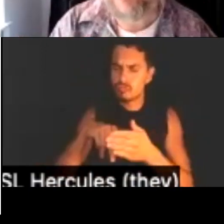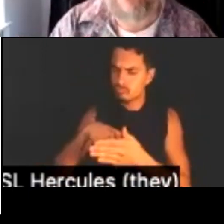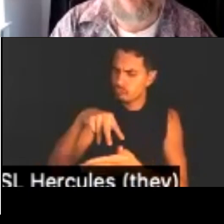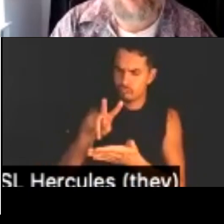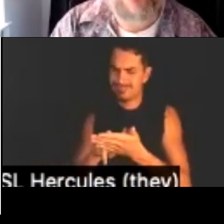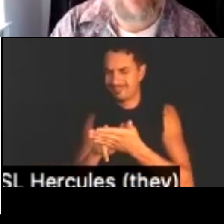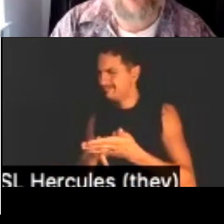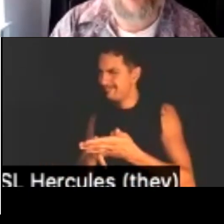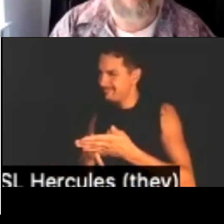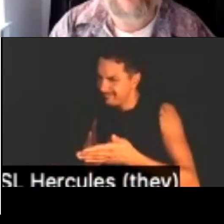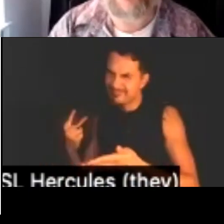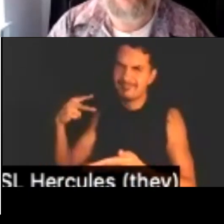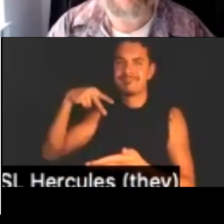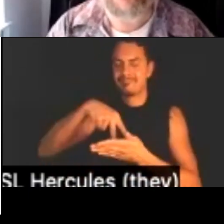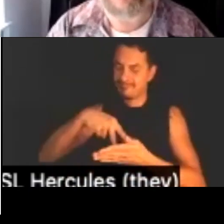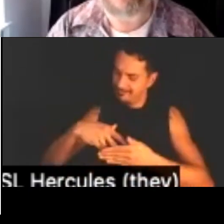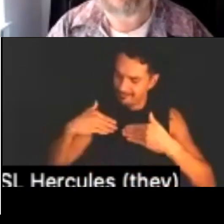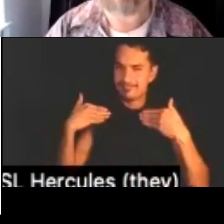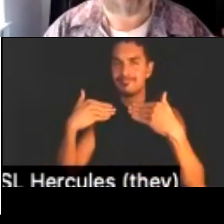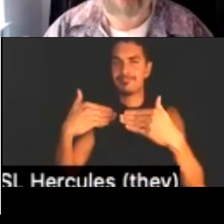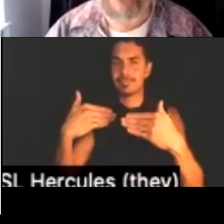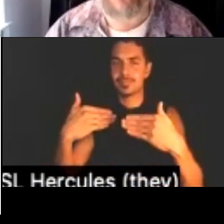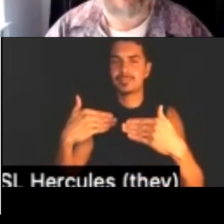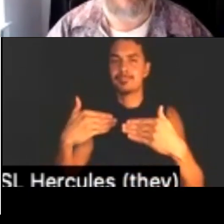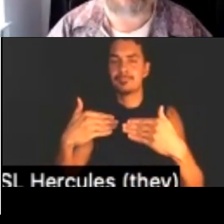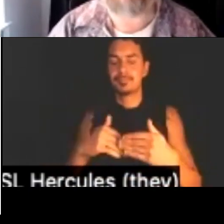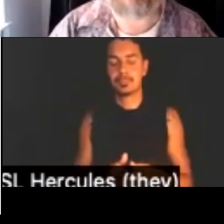And then we'll end with a few resources, not a whole lot.